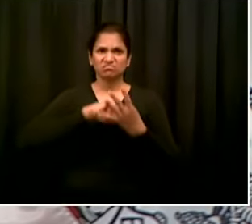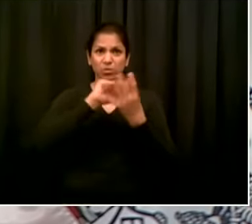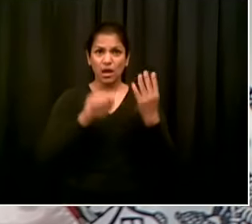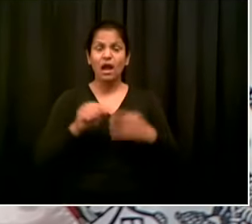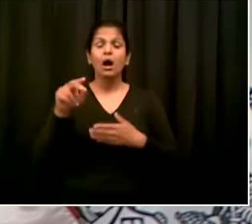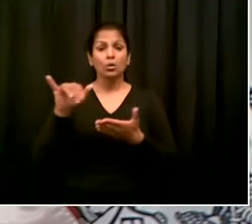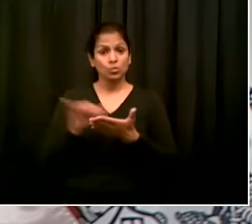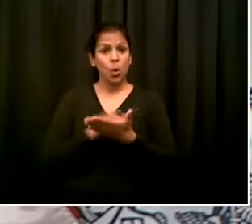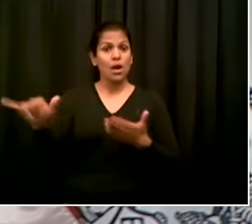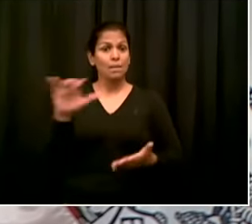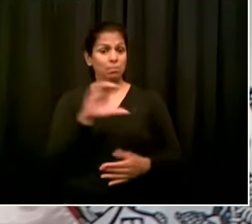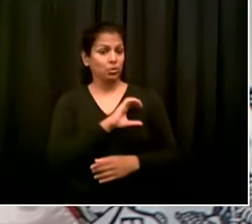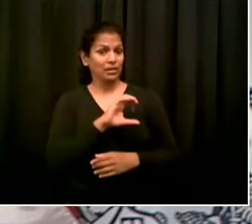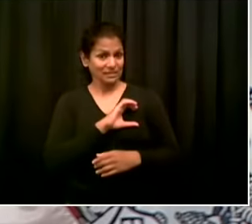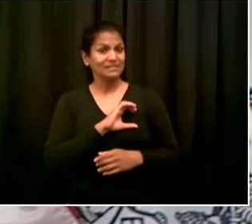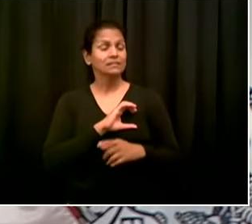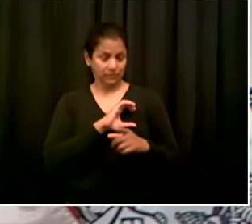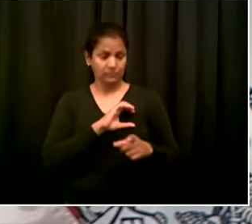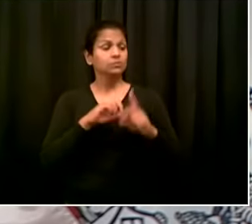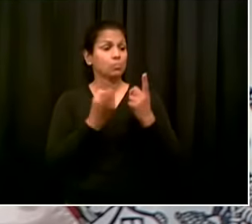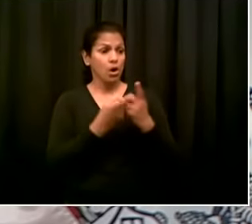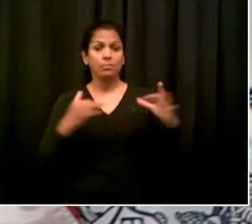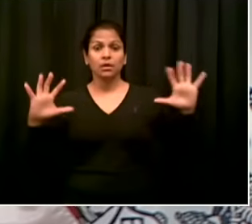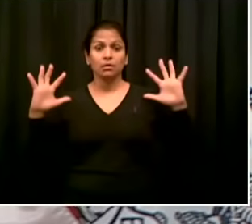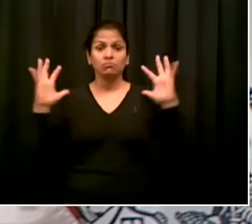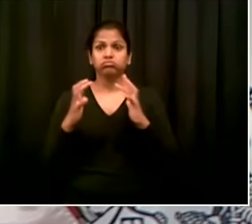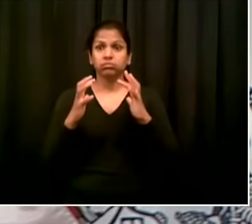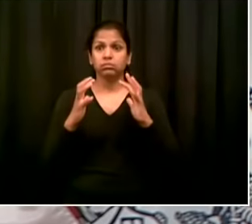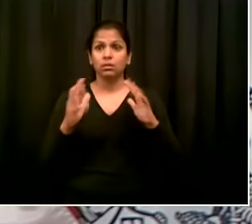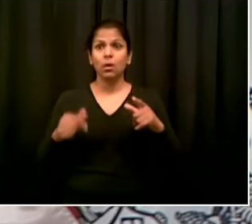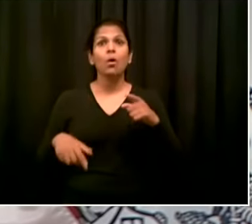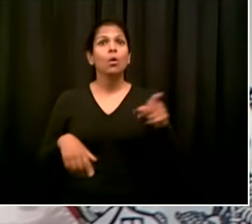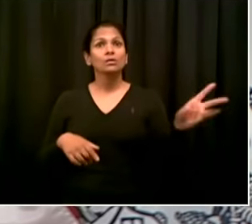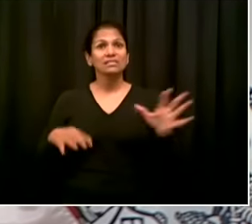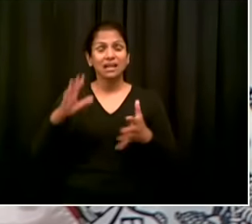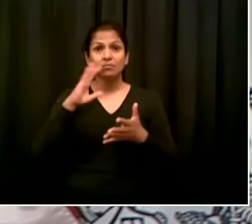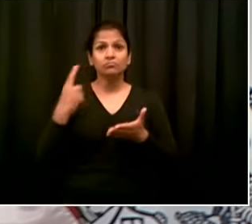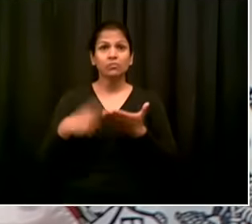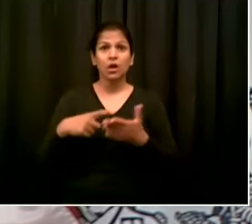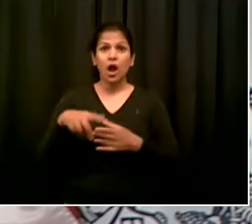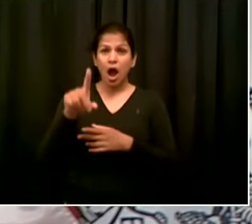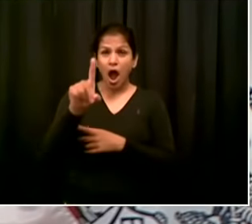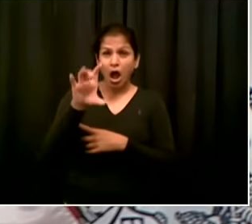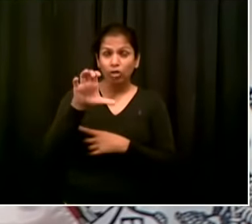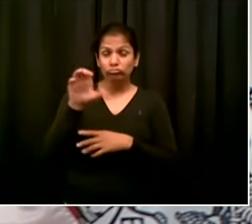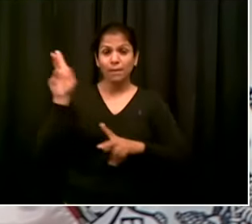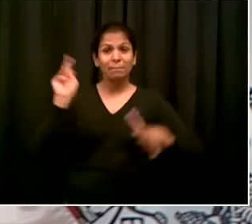THAT WE HAVE